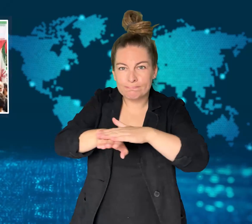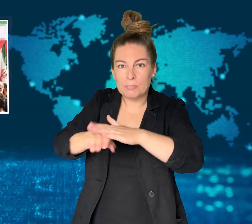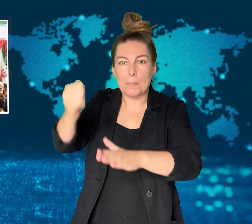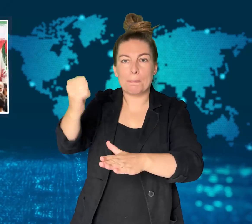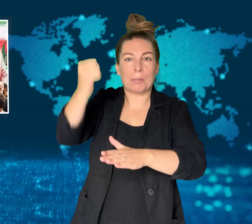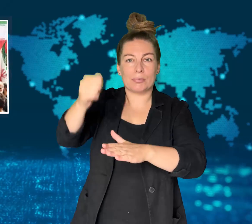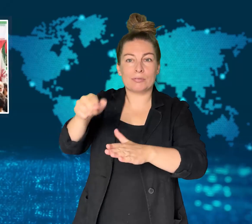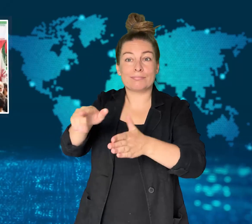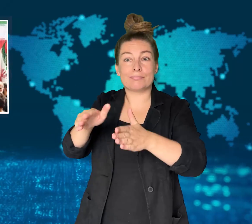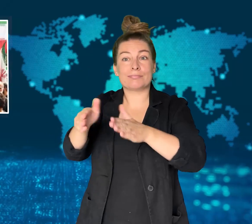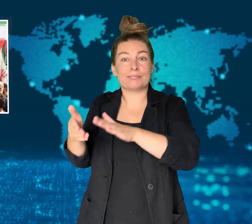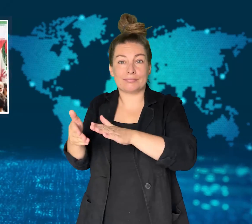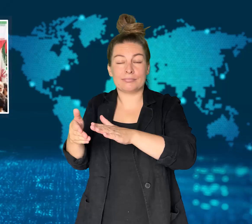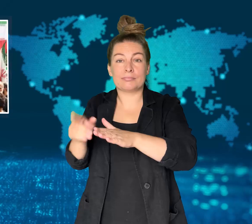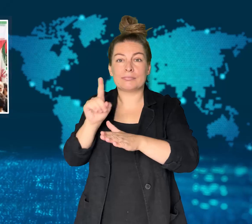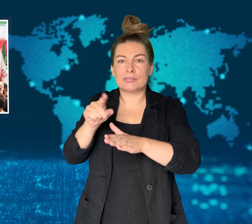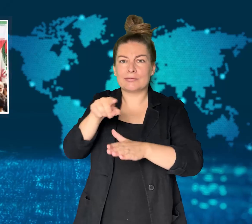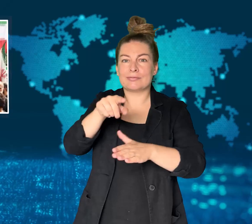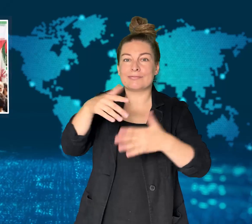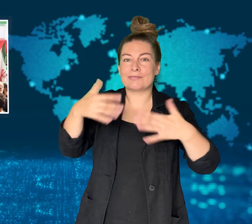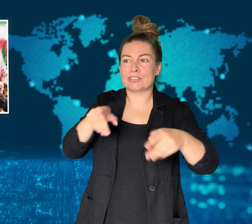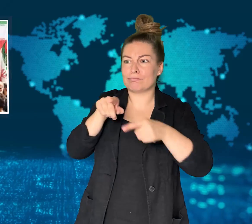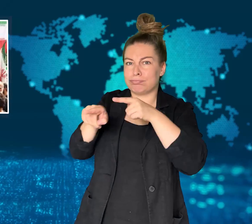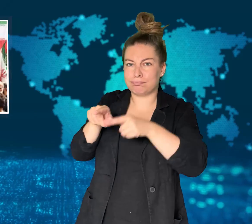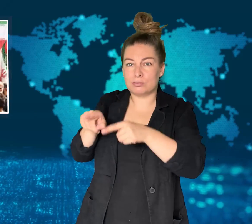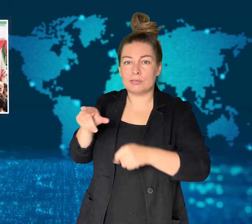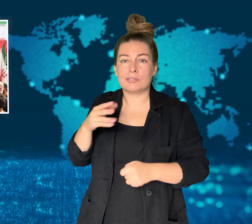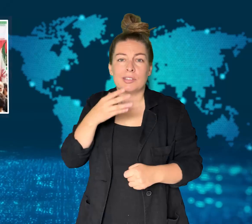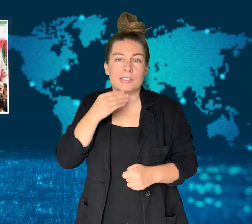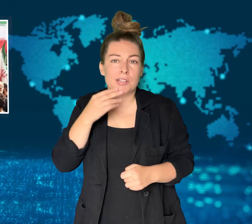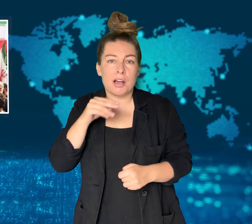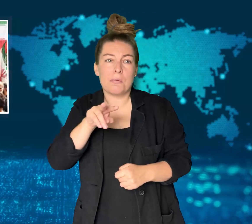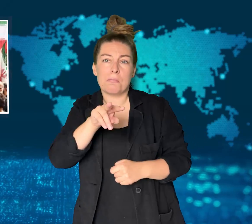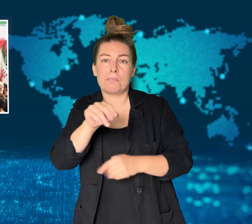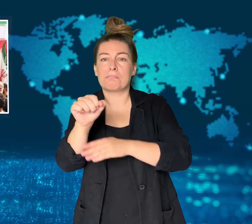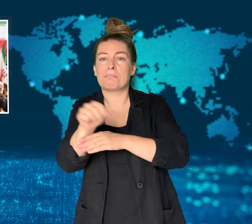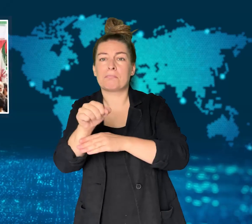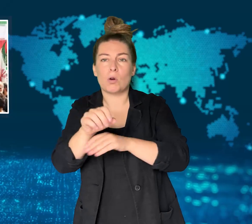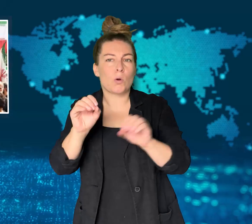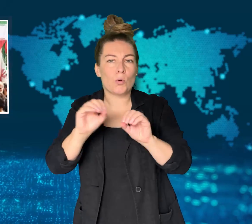mourners that his death would lead to a stronger determination to